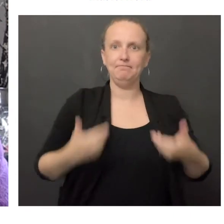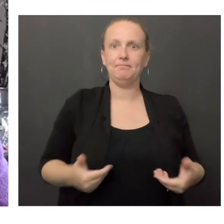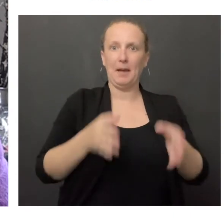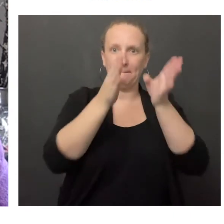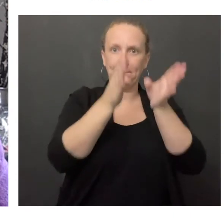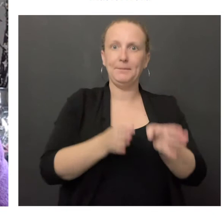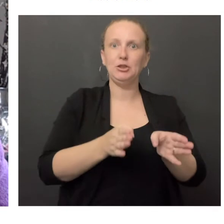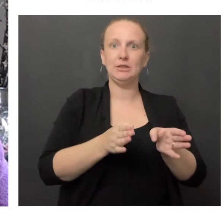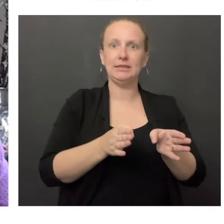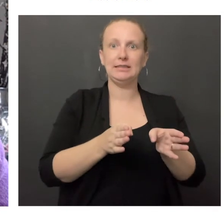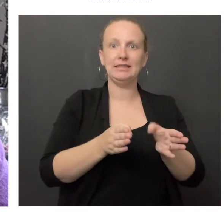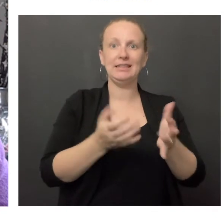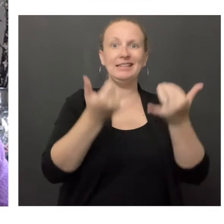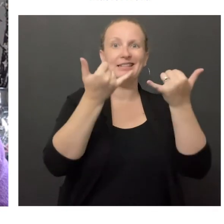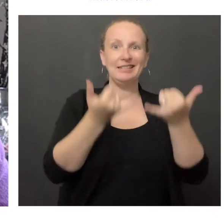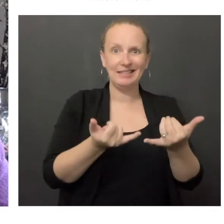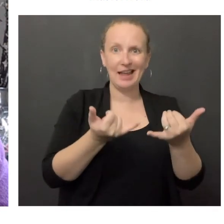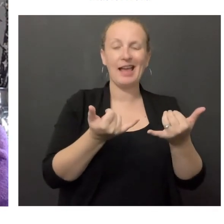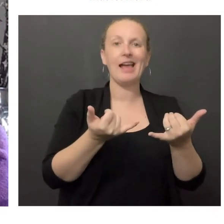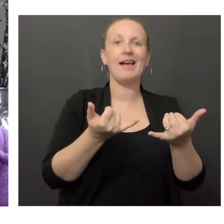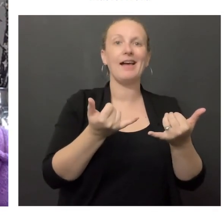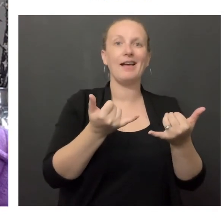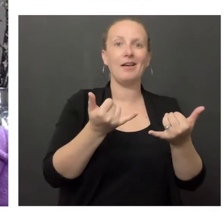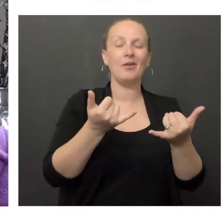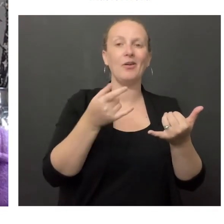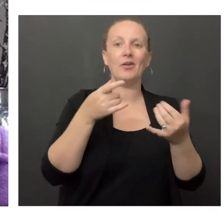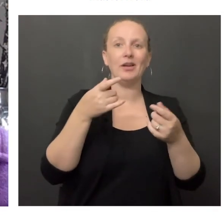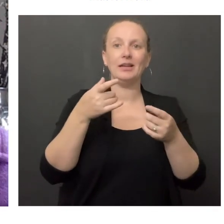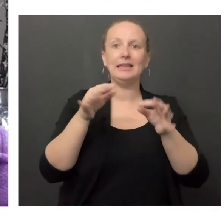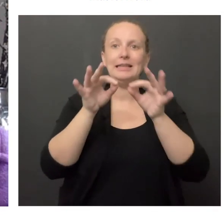we've really merged them and embedded them into the staff.